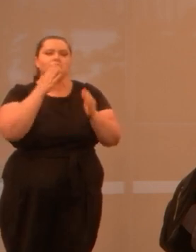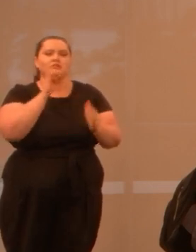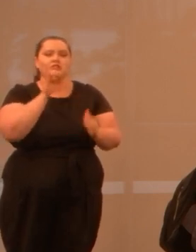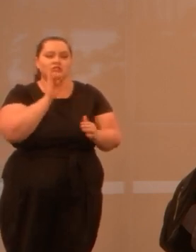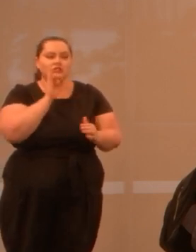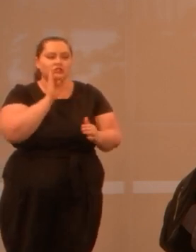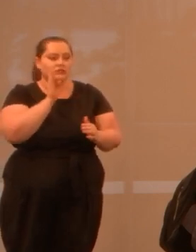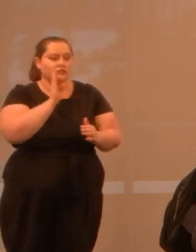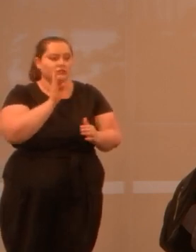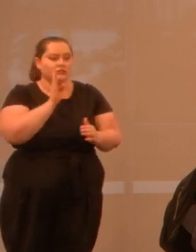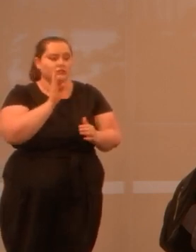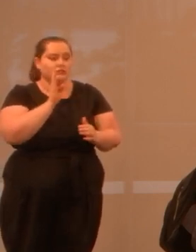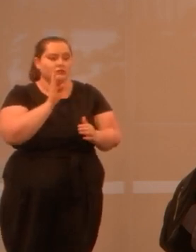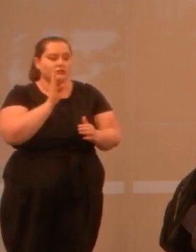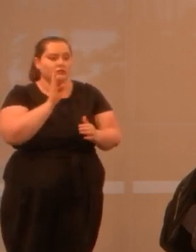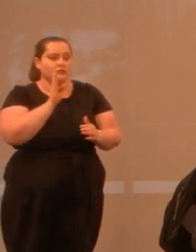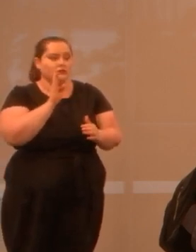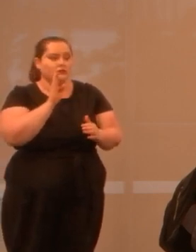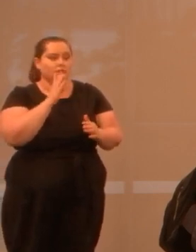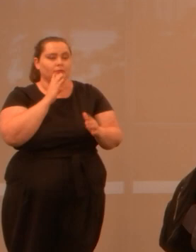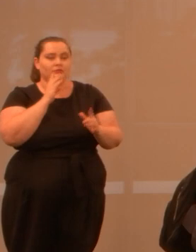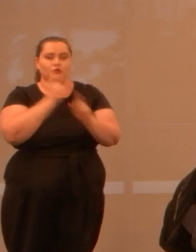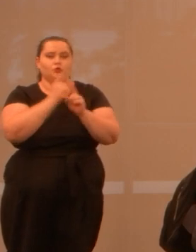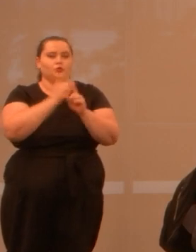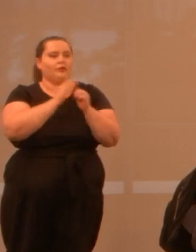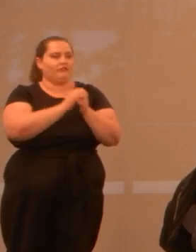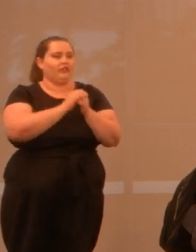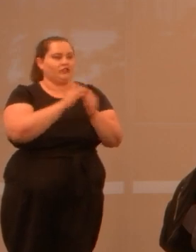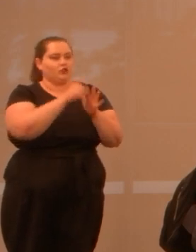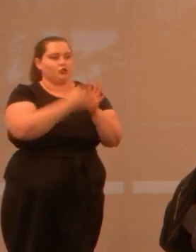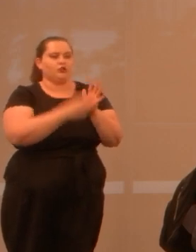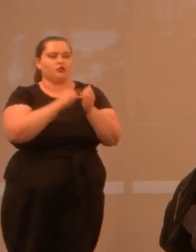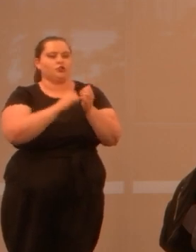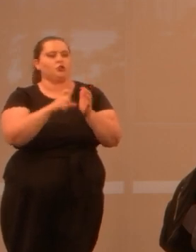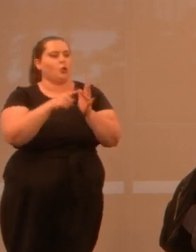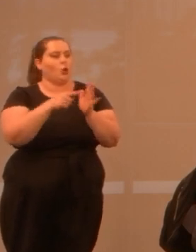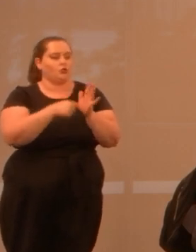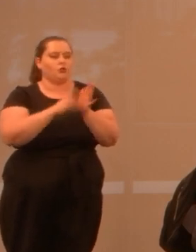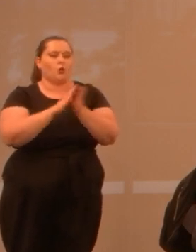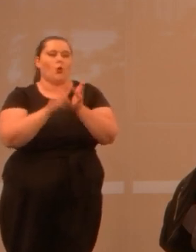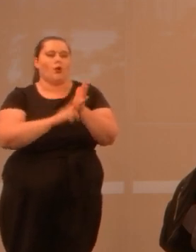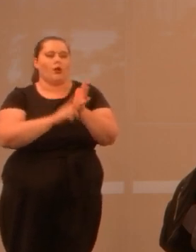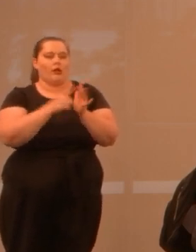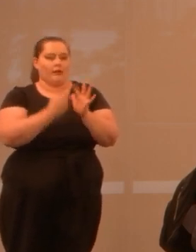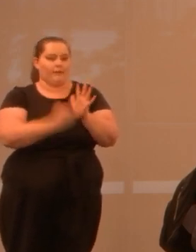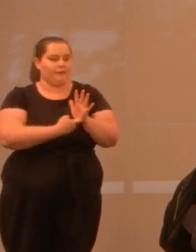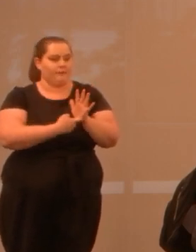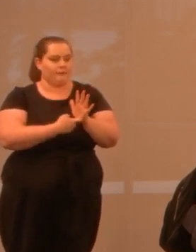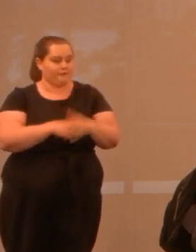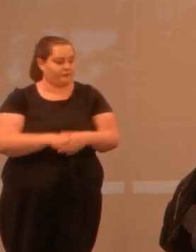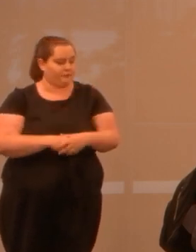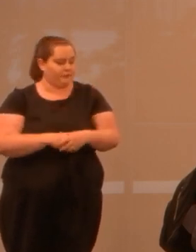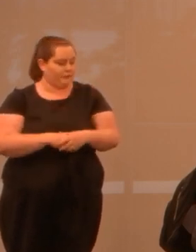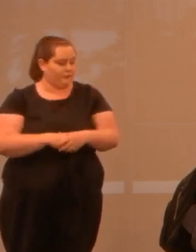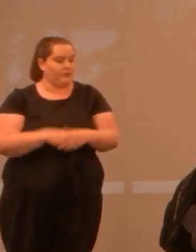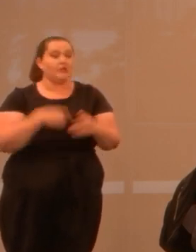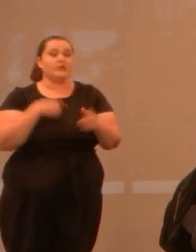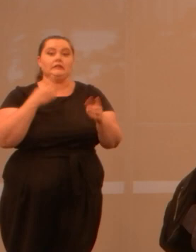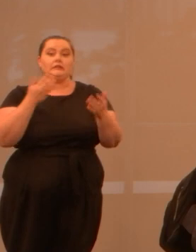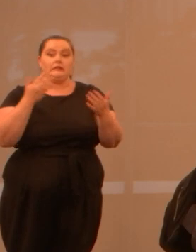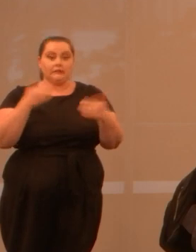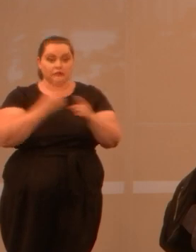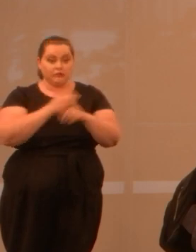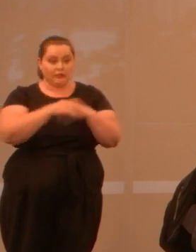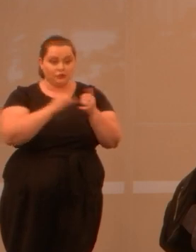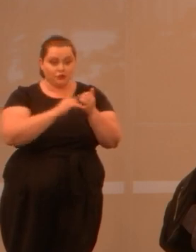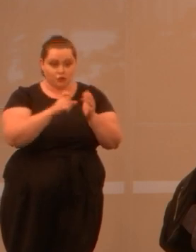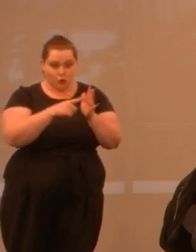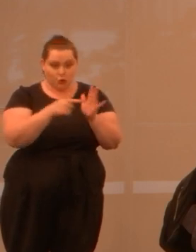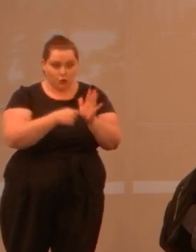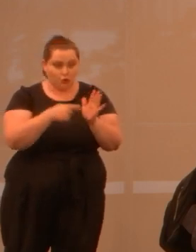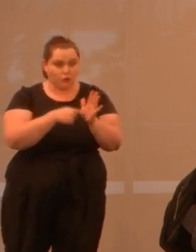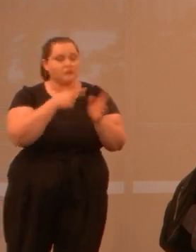my colleague and friend Dr Scott Hollier. And speaking of Scott, Scott is coming up